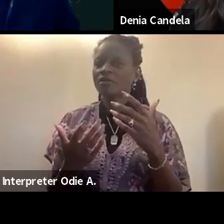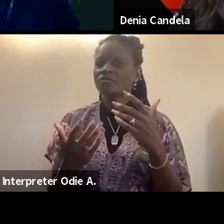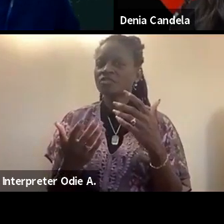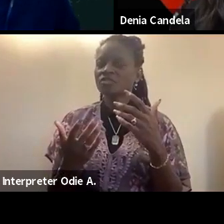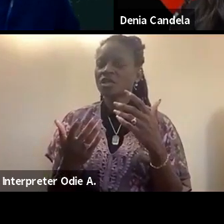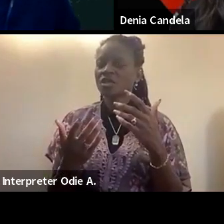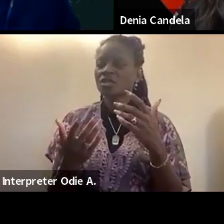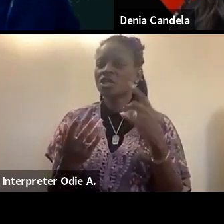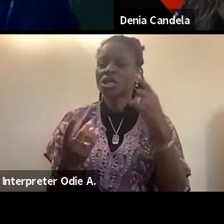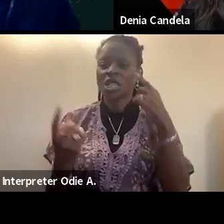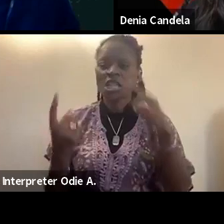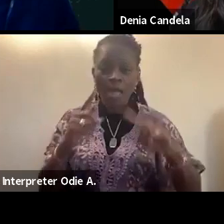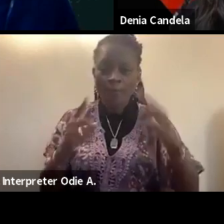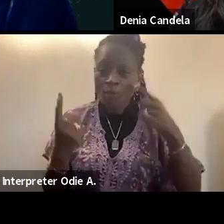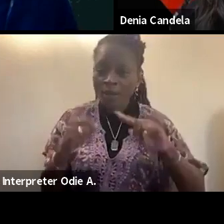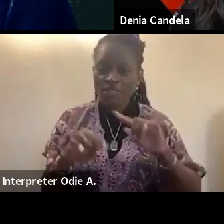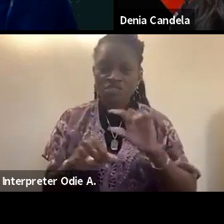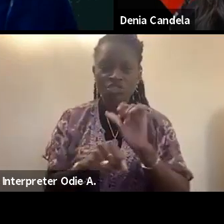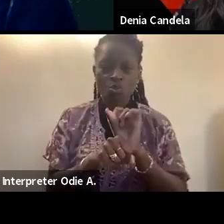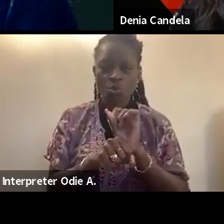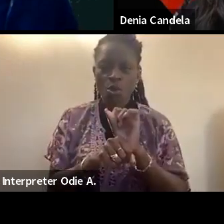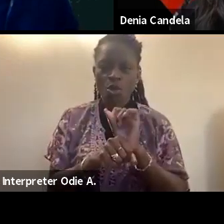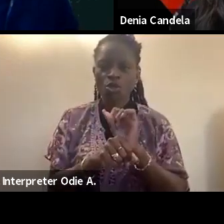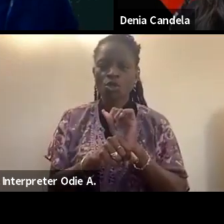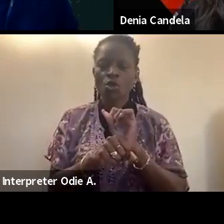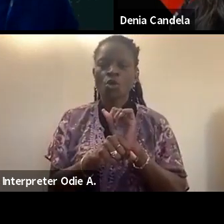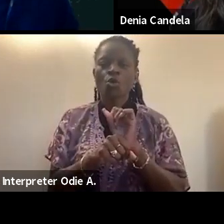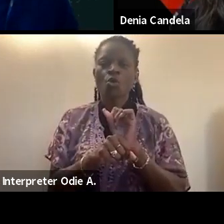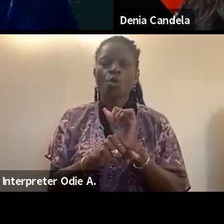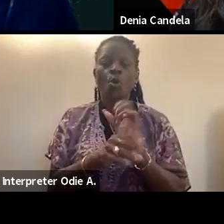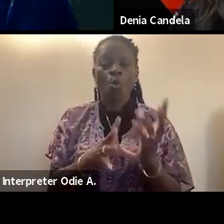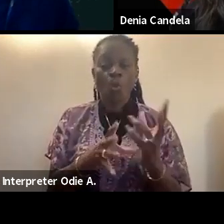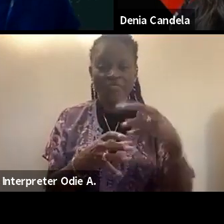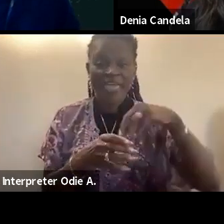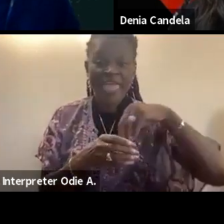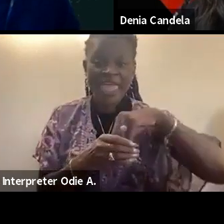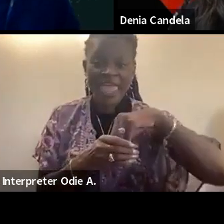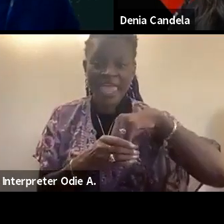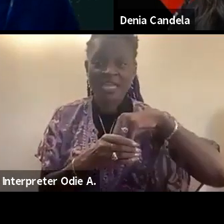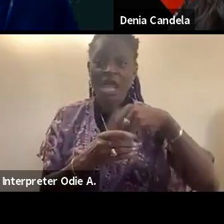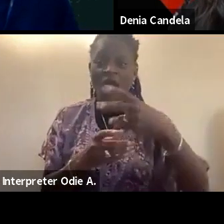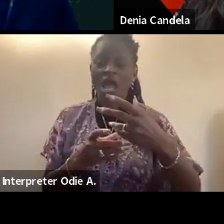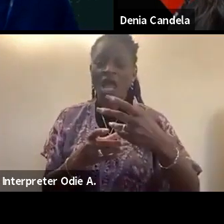that Guru is doing not only within our internal collaborative, but our